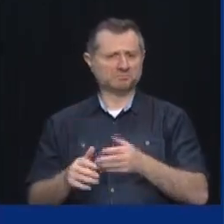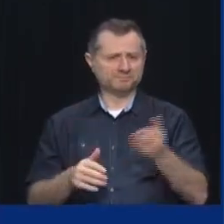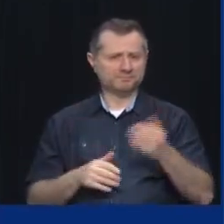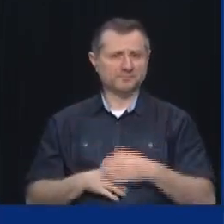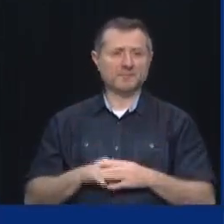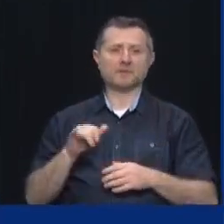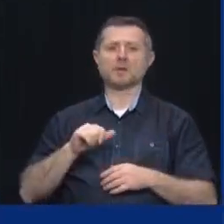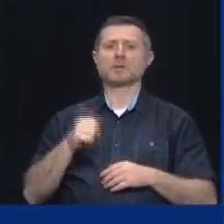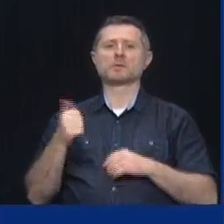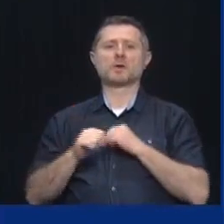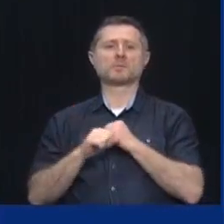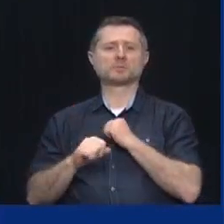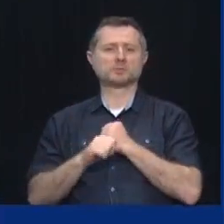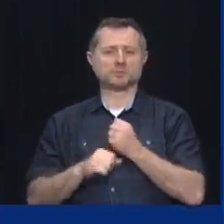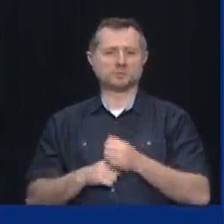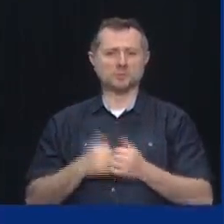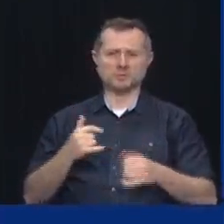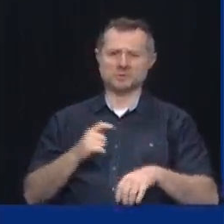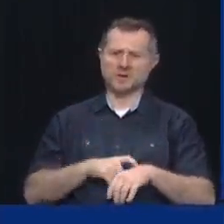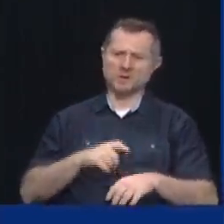COME BE A PART OF IT.